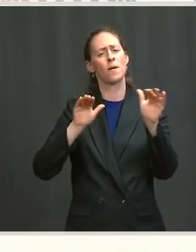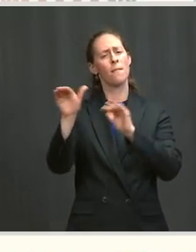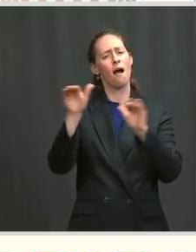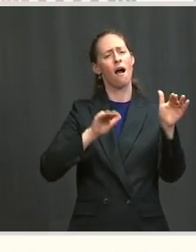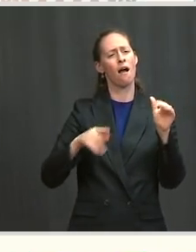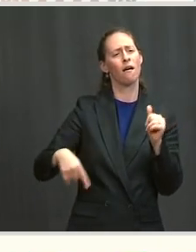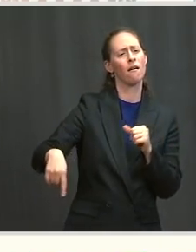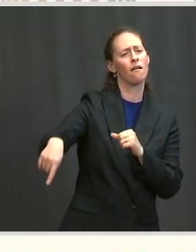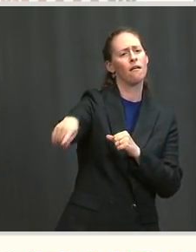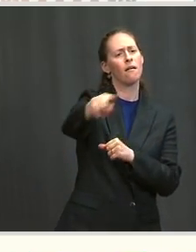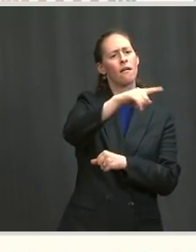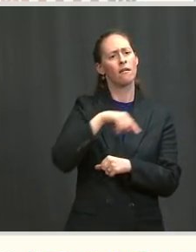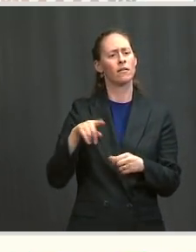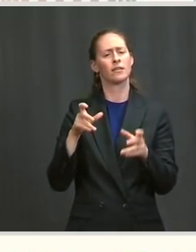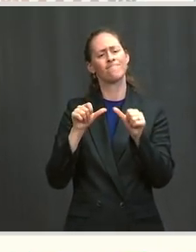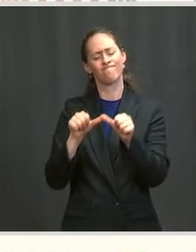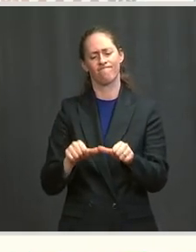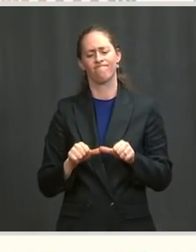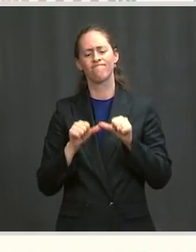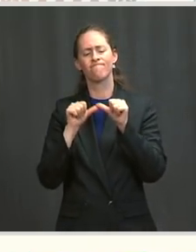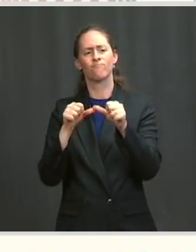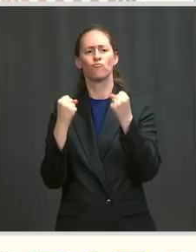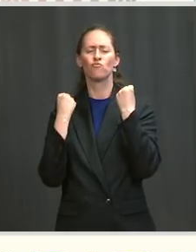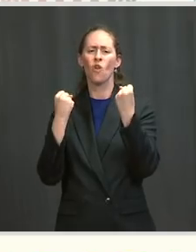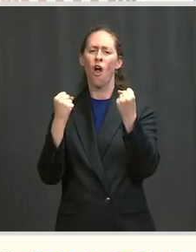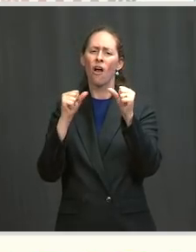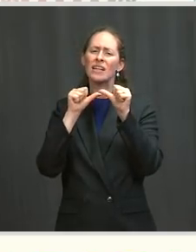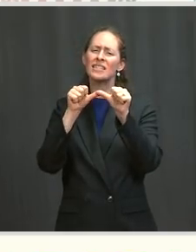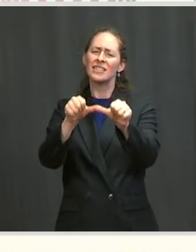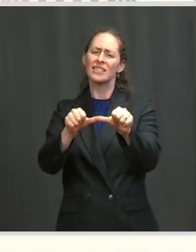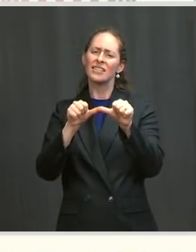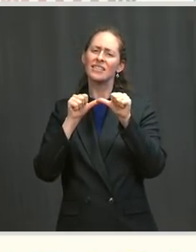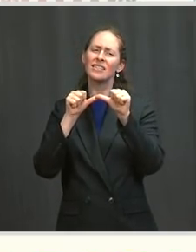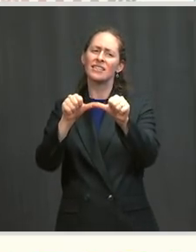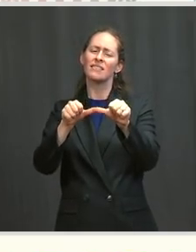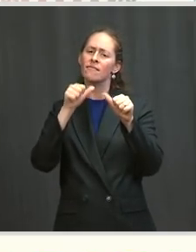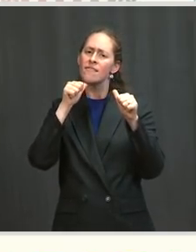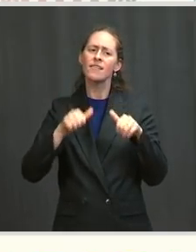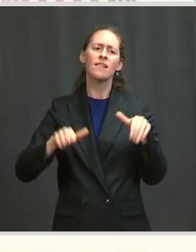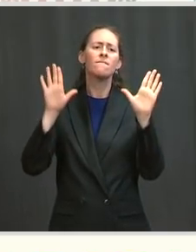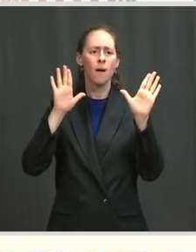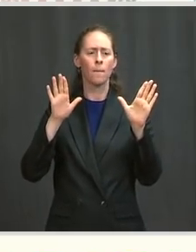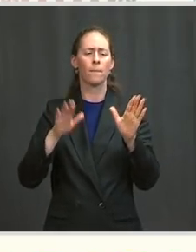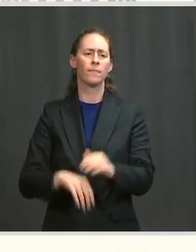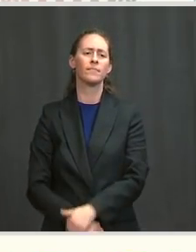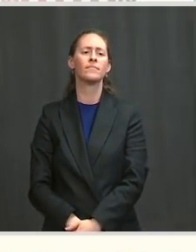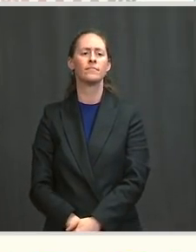the incredible contributions, the incred- -- including, we just saw, the National Football League